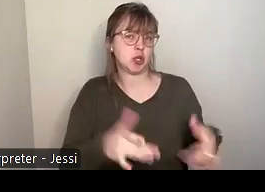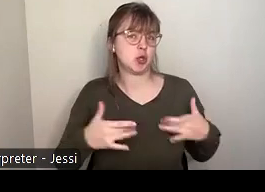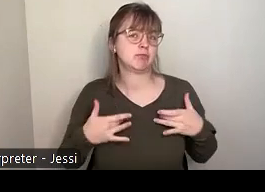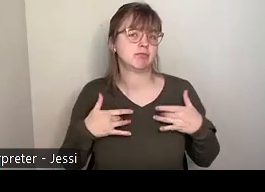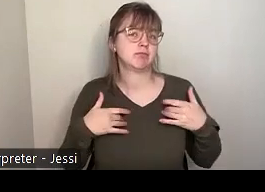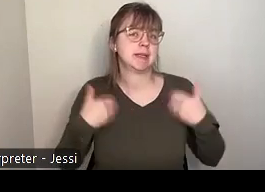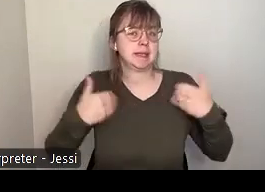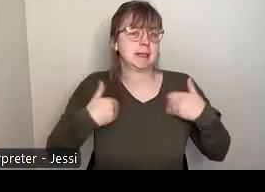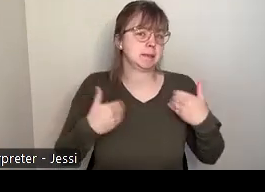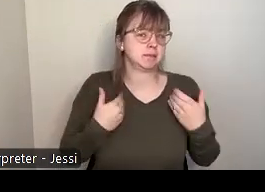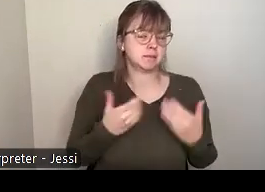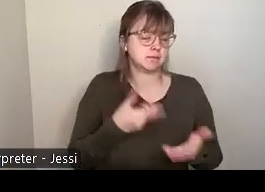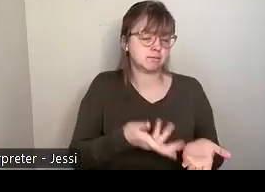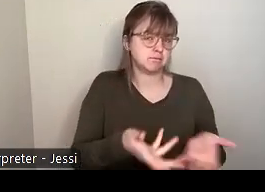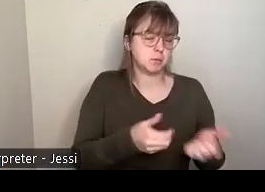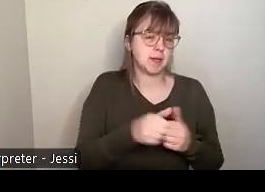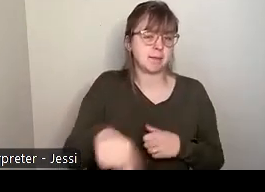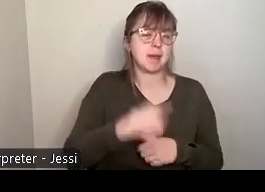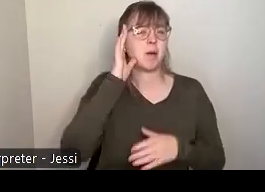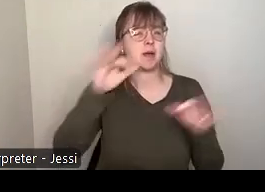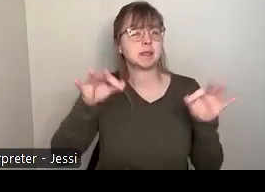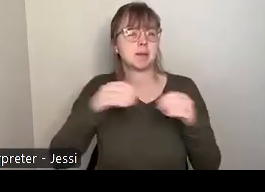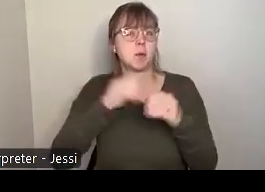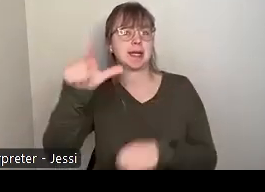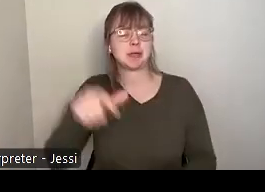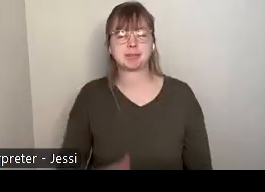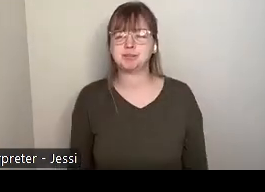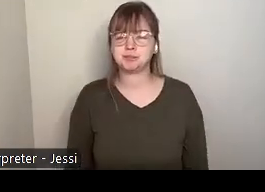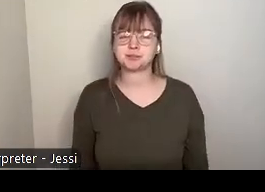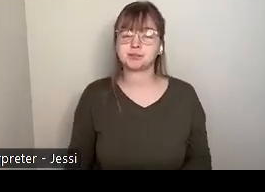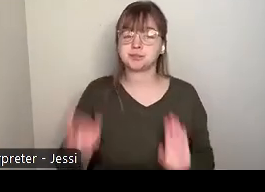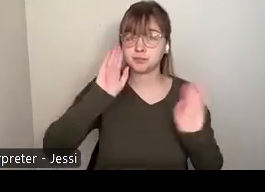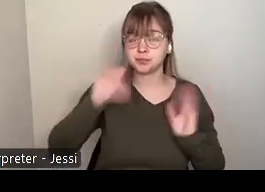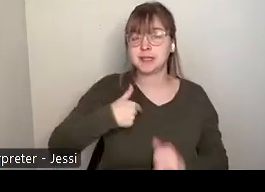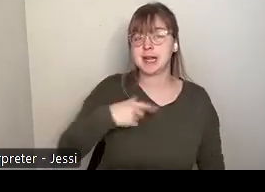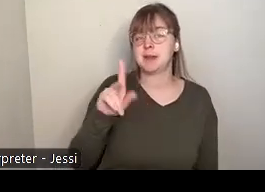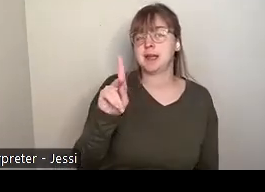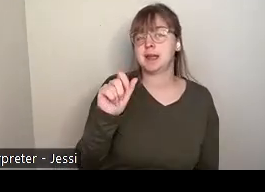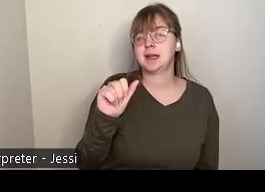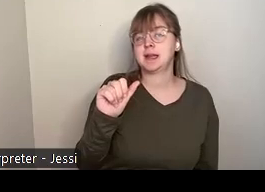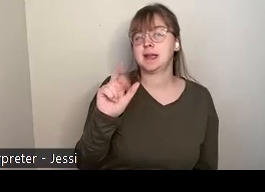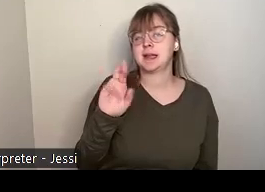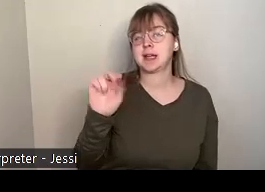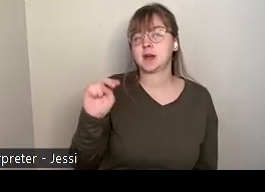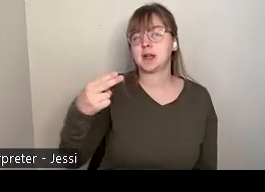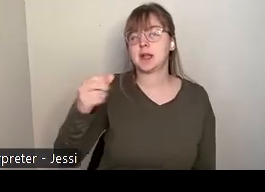ation hi I'm Karen Hartz Mandel I'm a clinical psychologist at pediatric